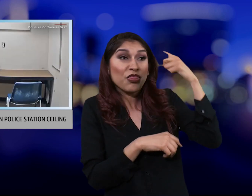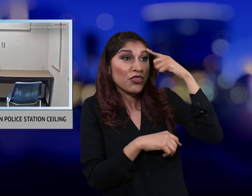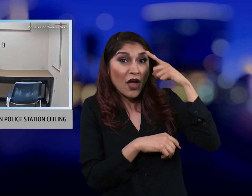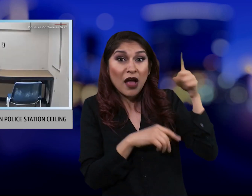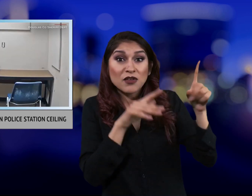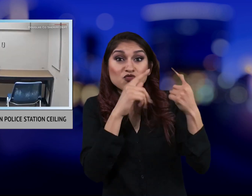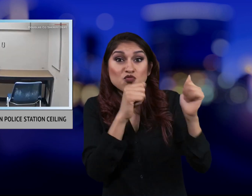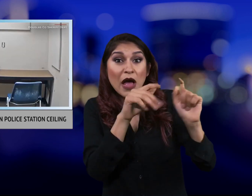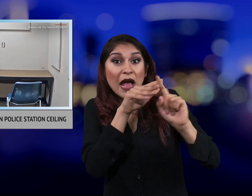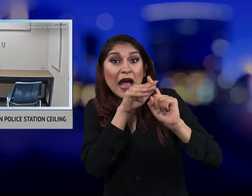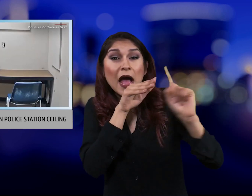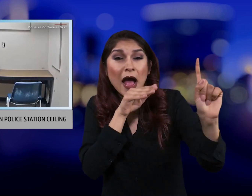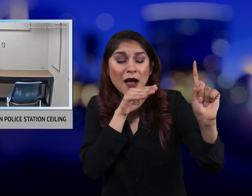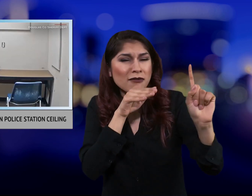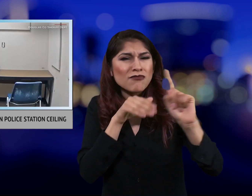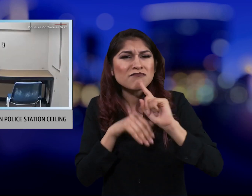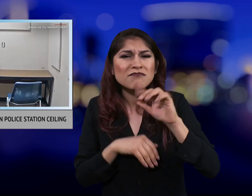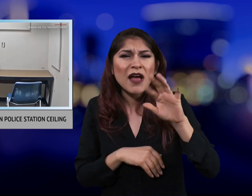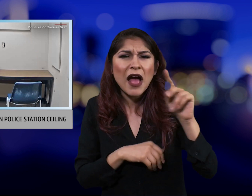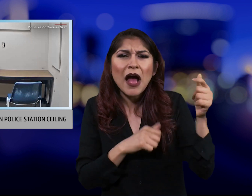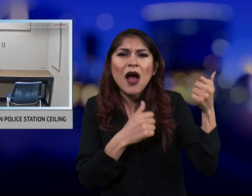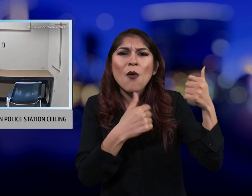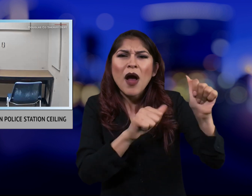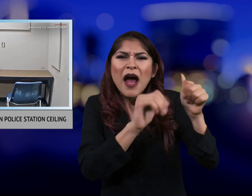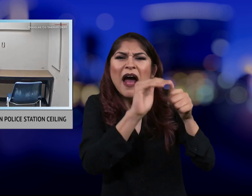Police caught him in the act, thinking he was trying to escape.